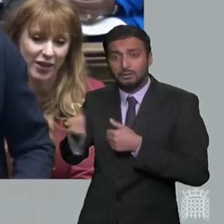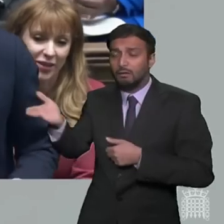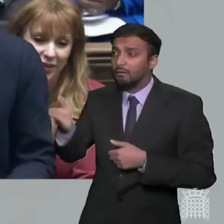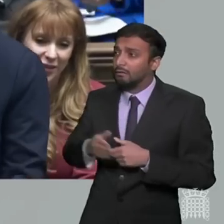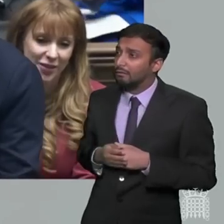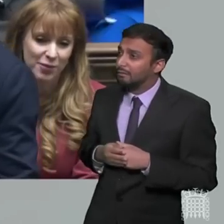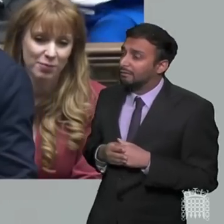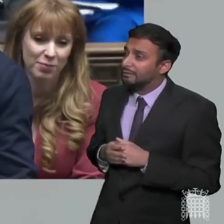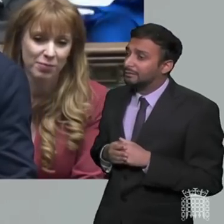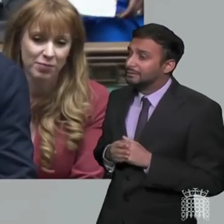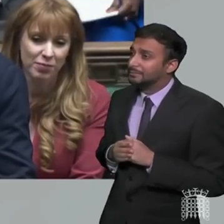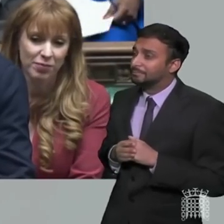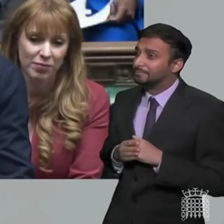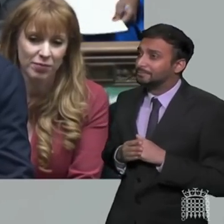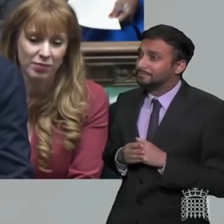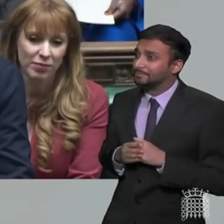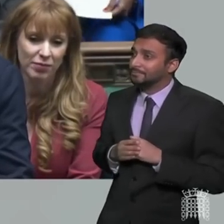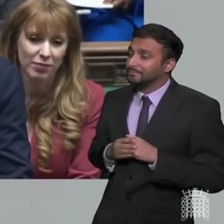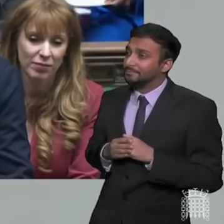Hon. Members More! Mr Speaker Order.